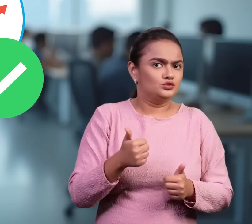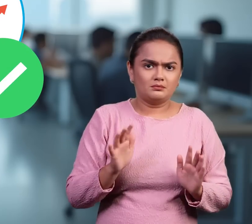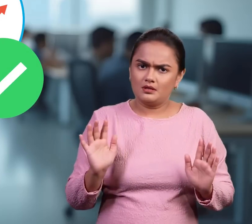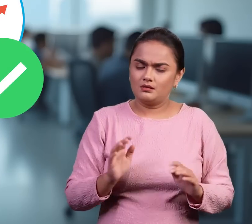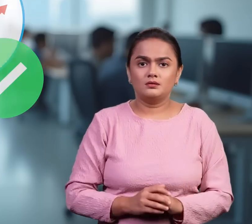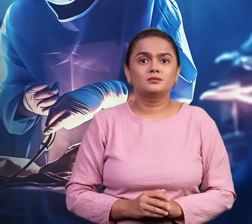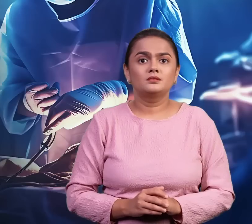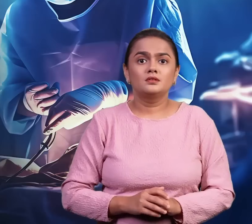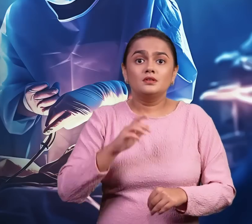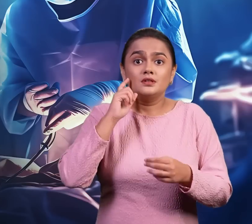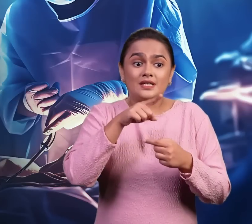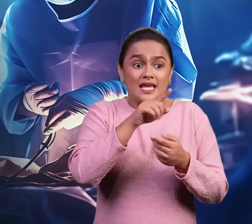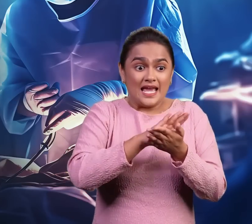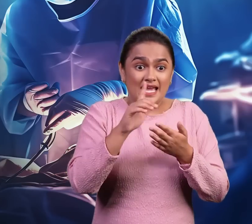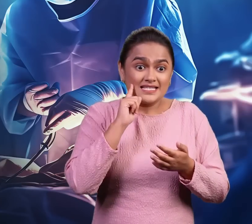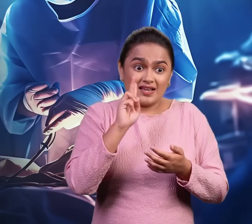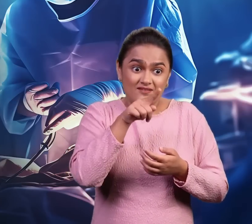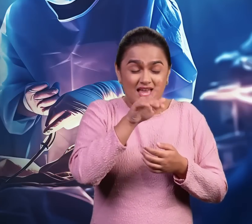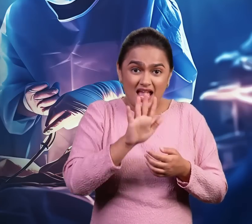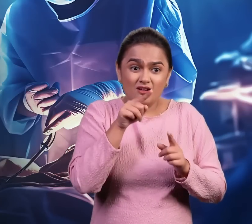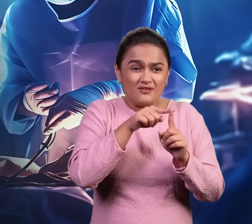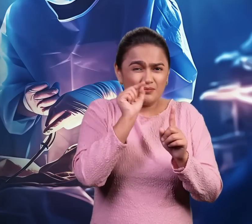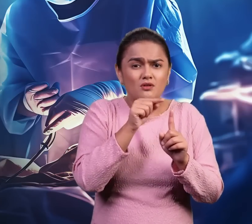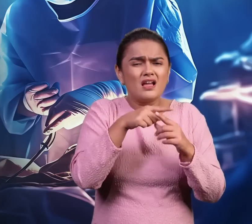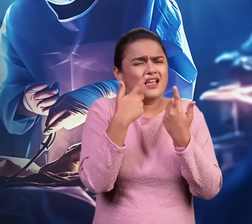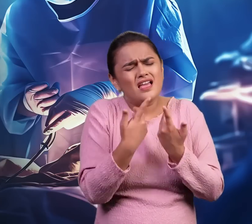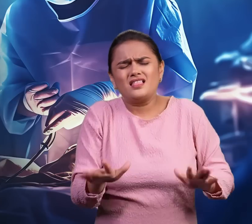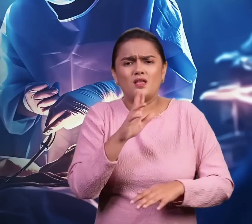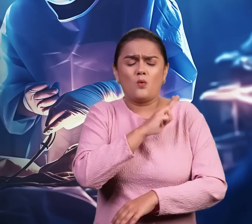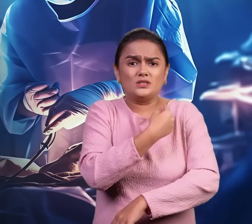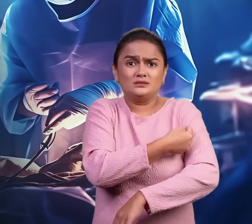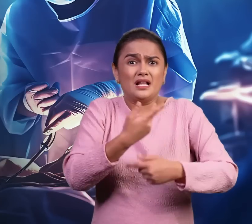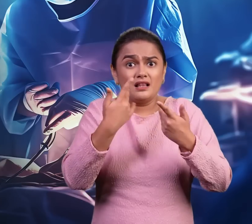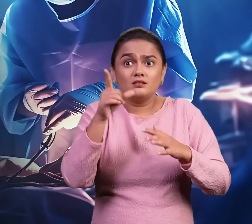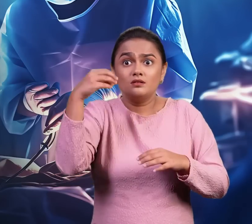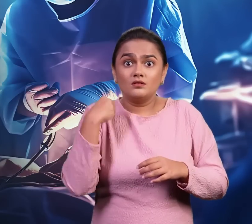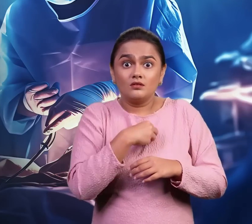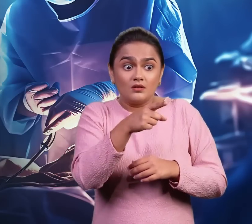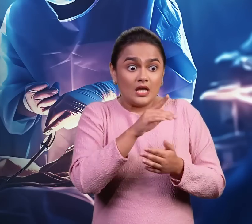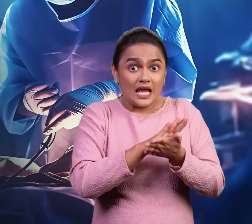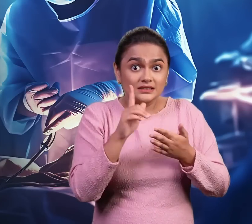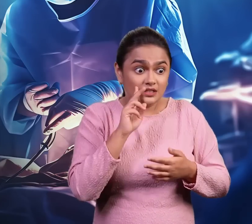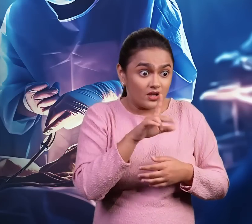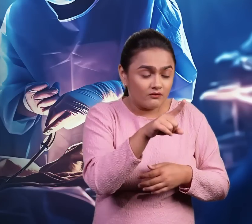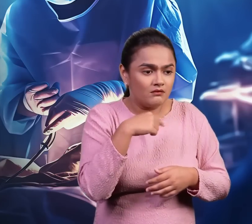Being HIV-positive, you cannot be denied treatment at any hospital by doctors.